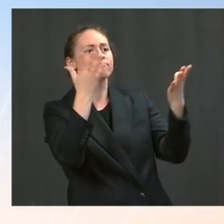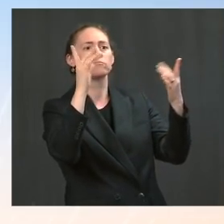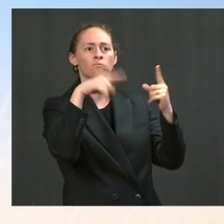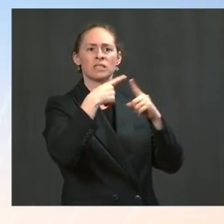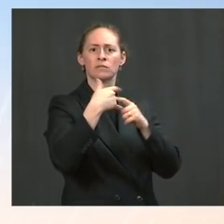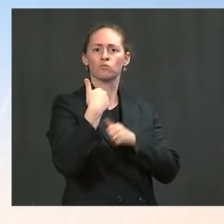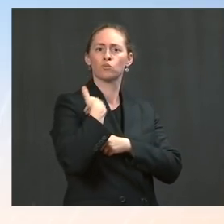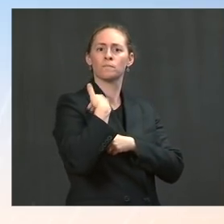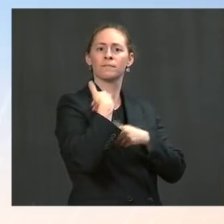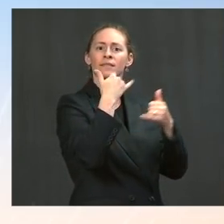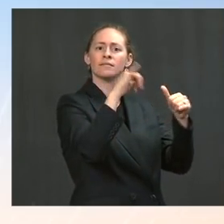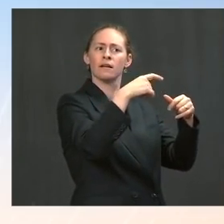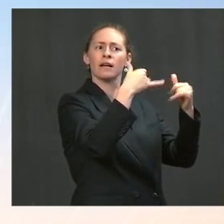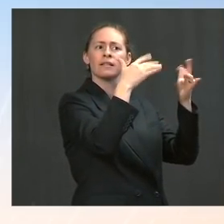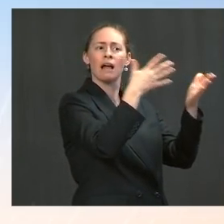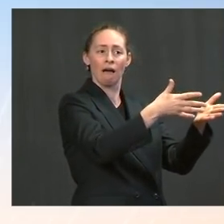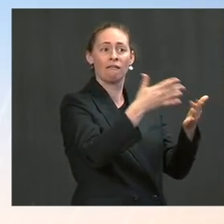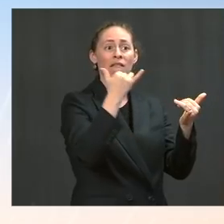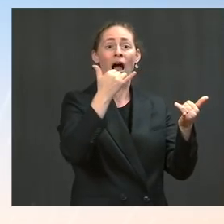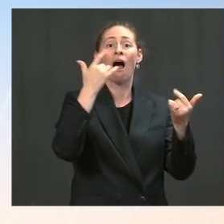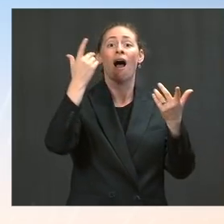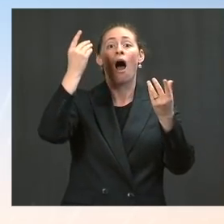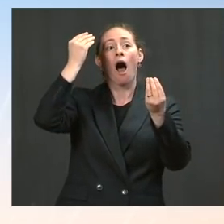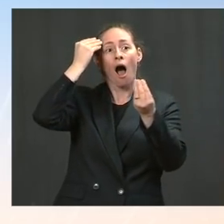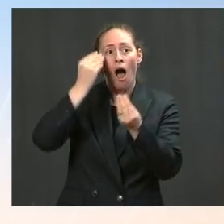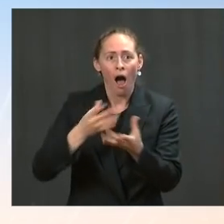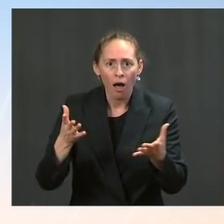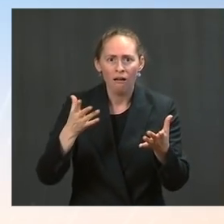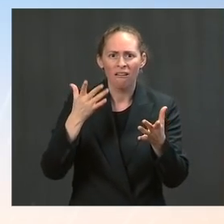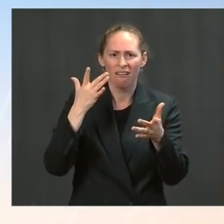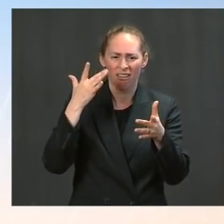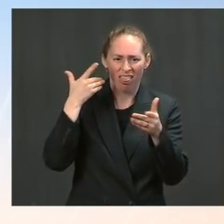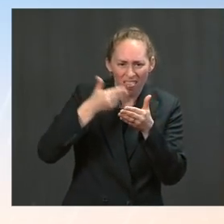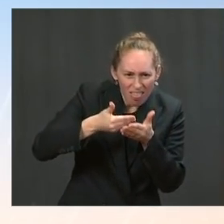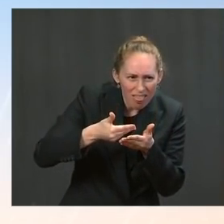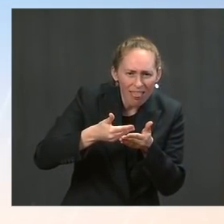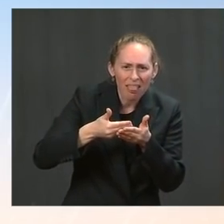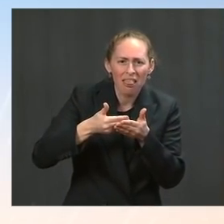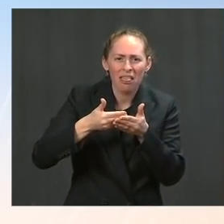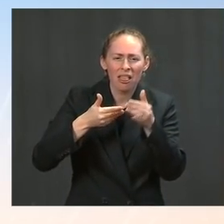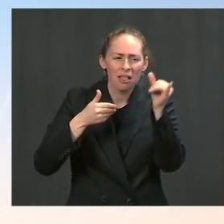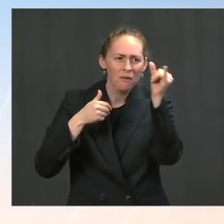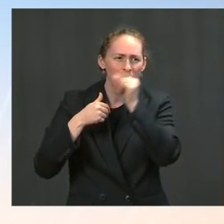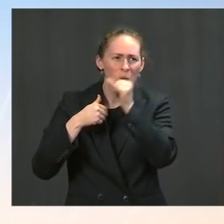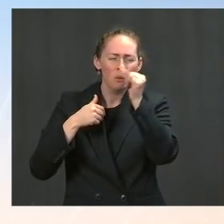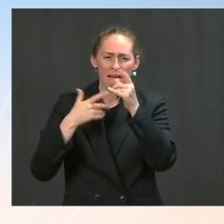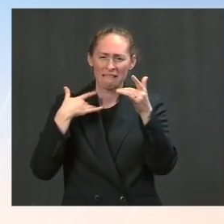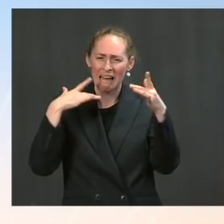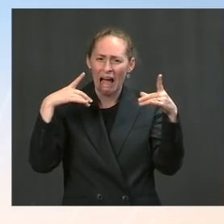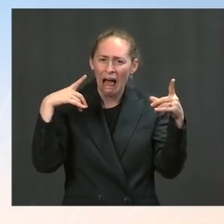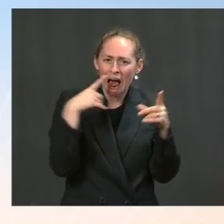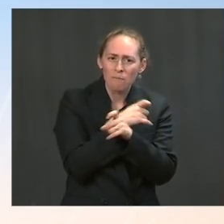before the combat mission is essentially over would seem to complicate the mission. Ms. Psaki: Well, I would say, first,